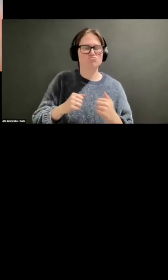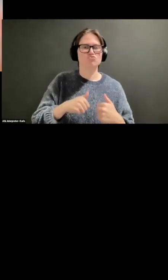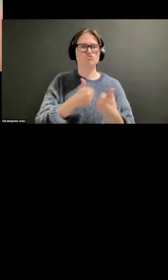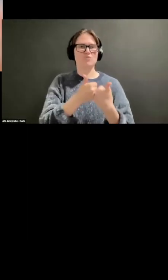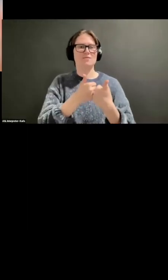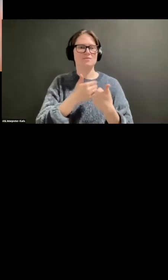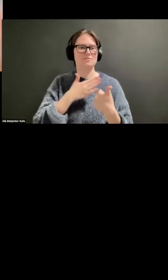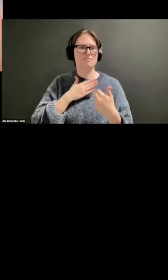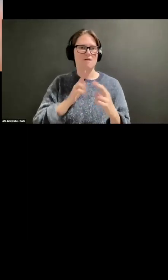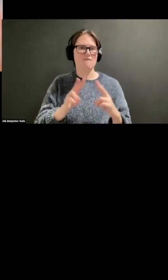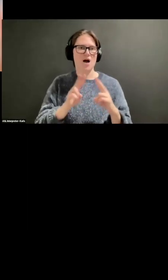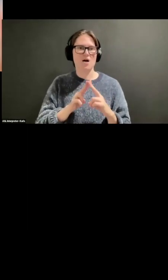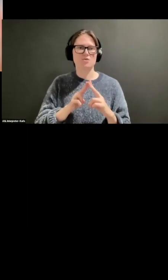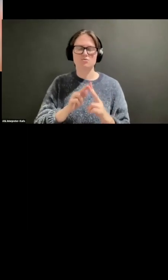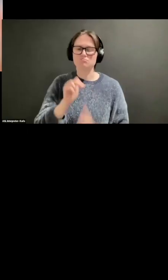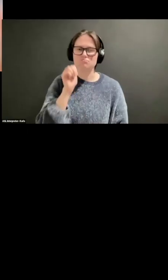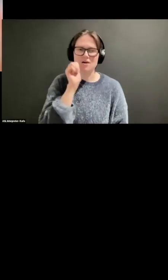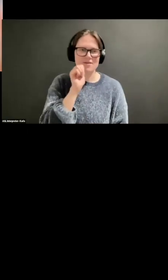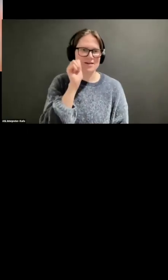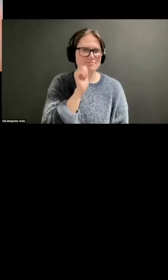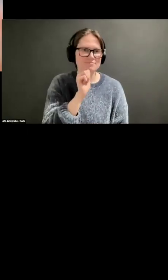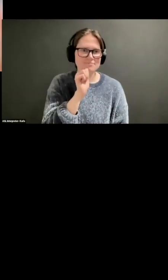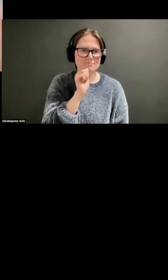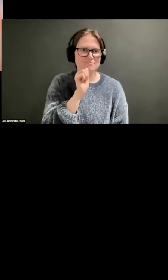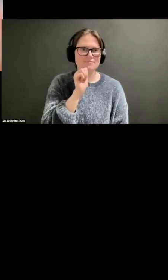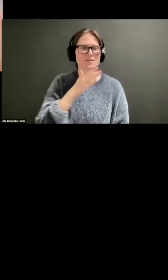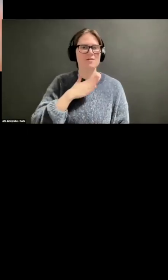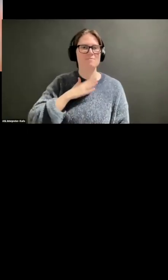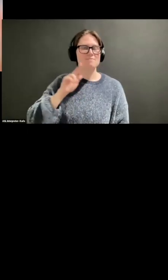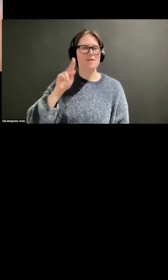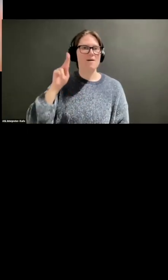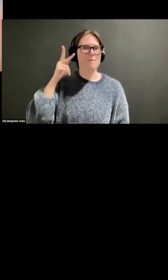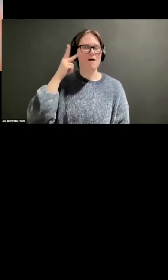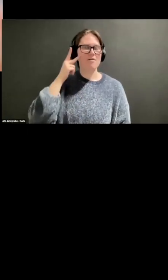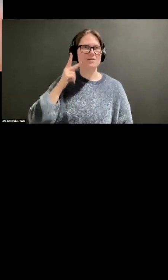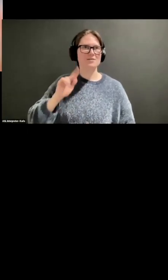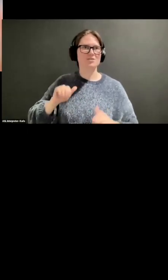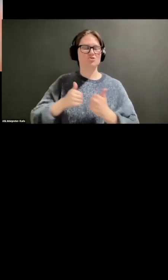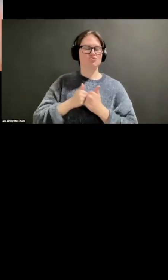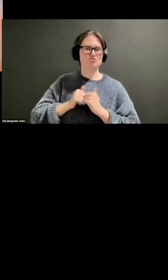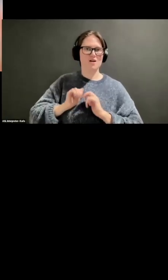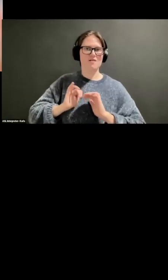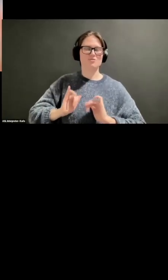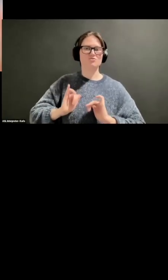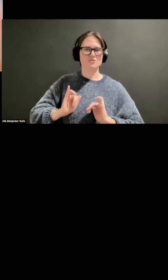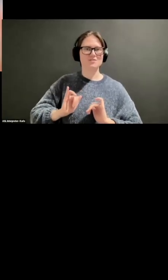day. It challenges my politics, it challenges what